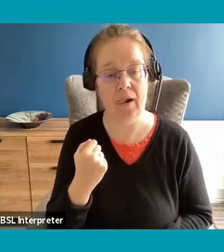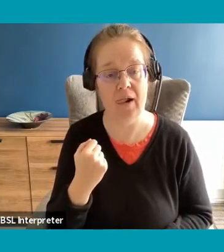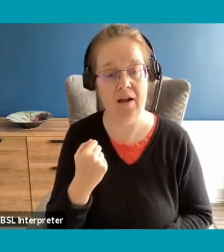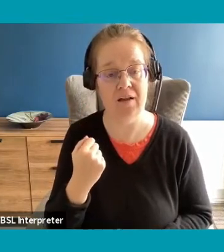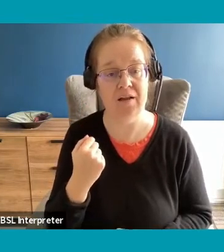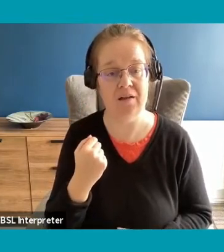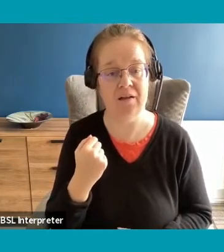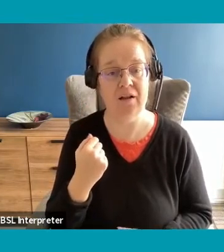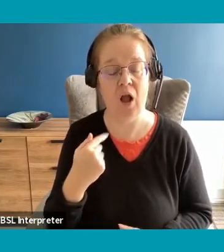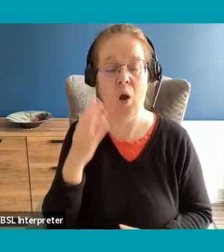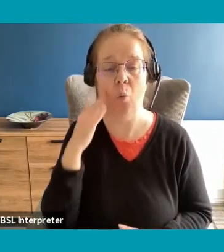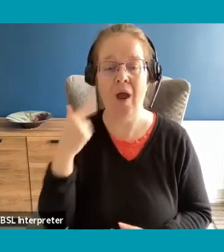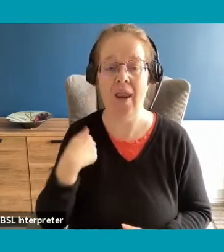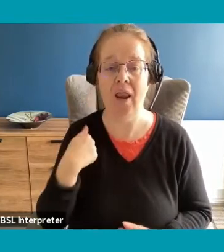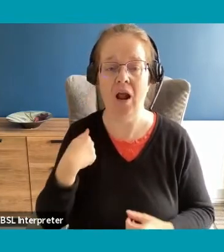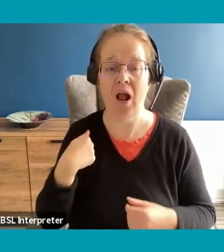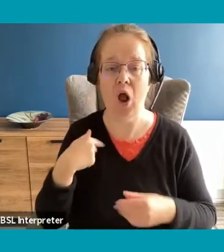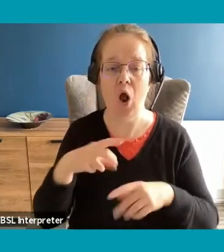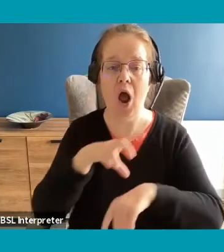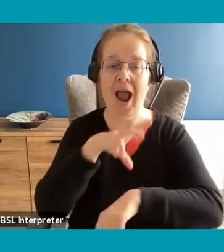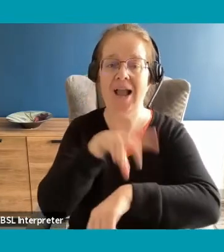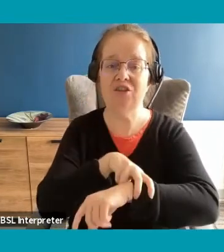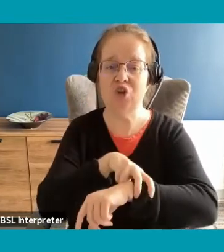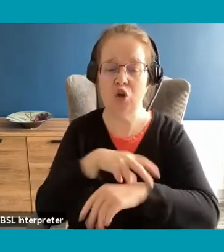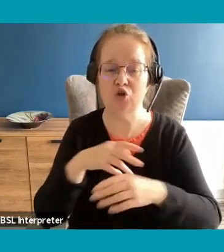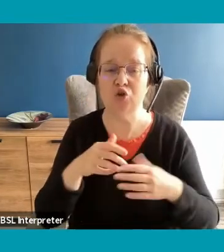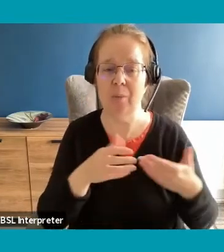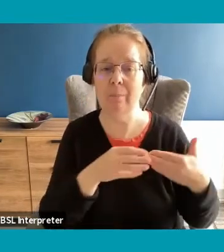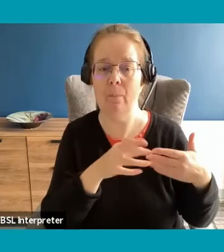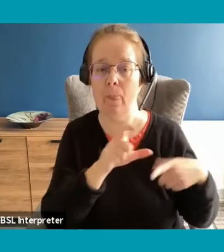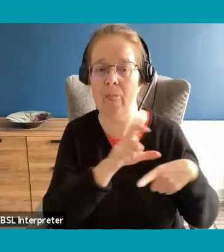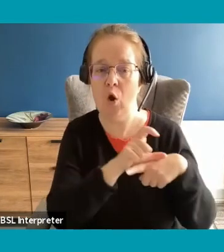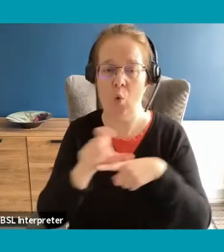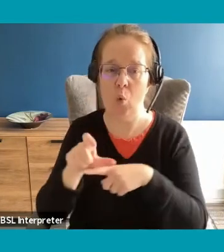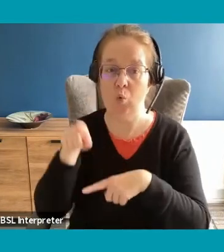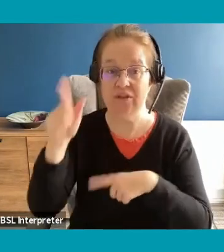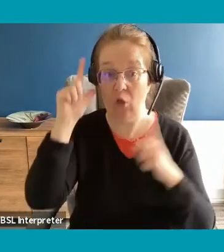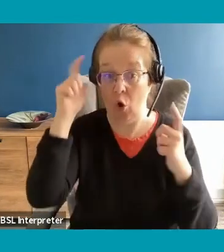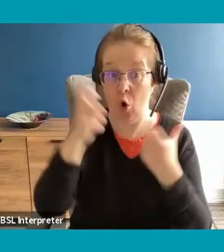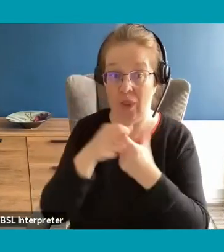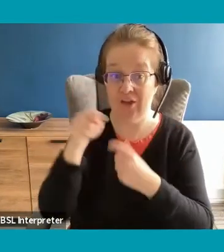was doing the internship course in my college coming here as well. Uh,